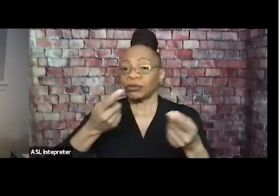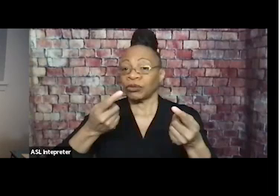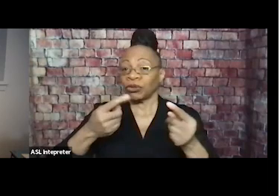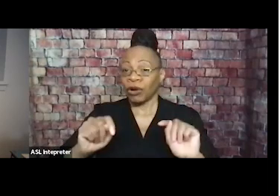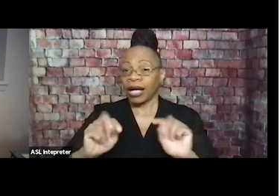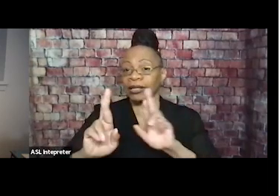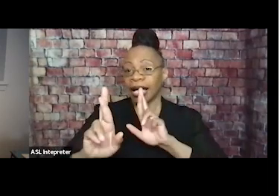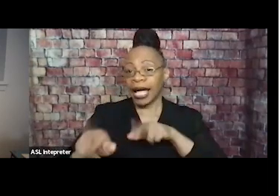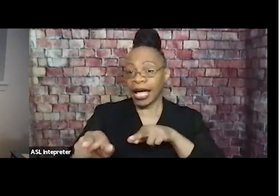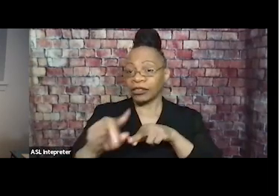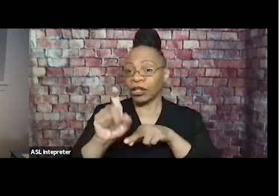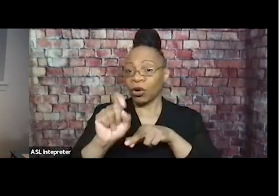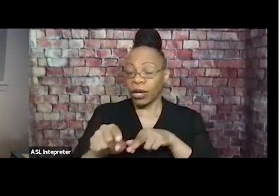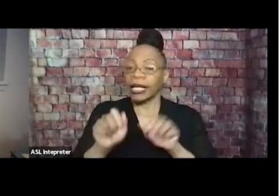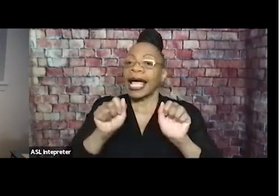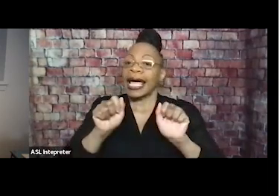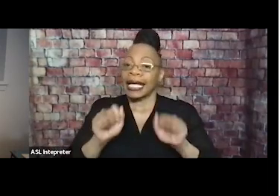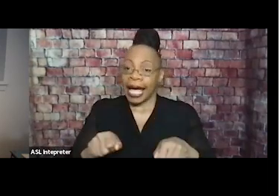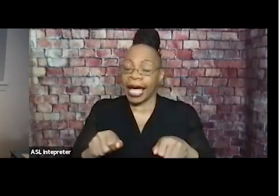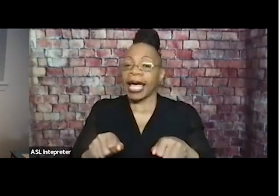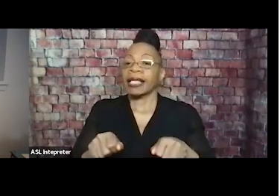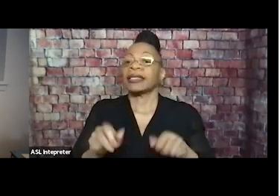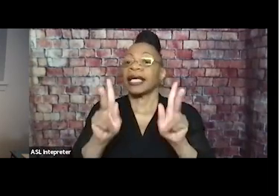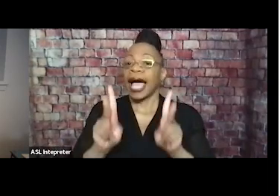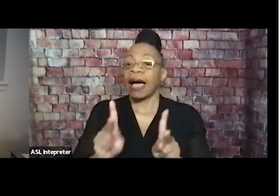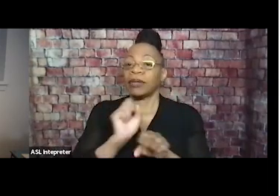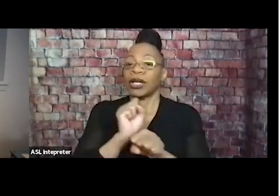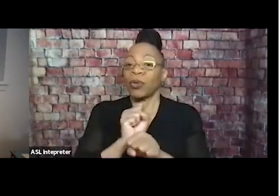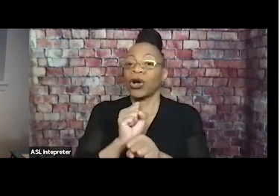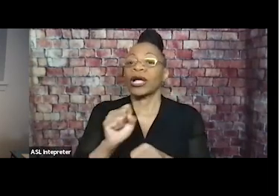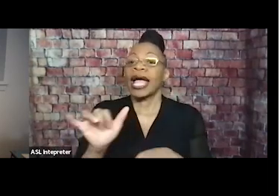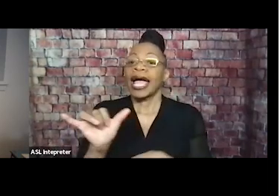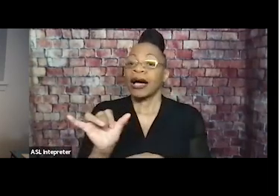Can the applicant work and earn SGA? So that question is gonna be vital to answering that.